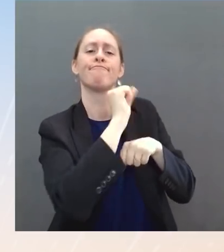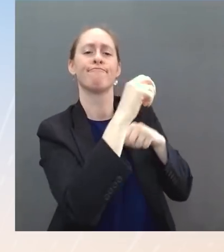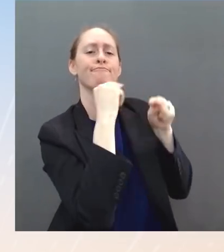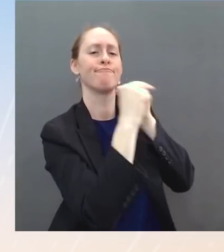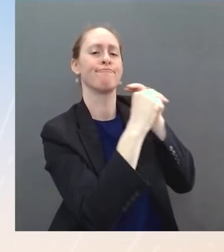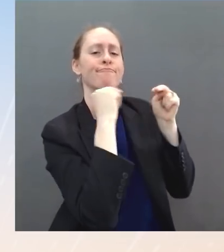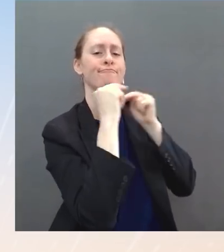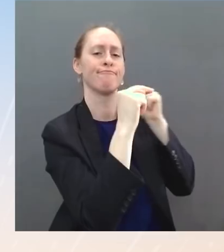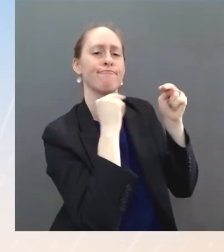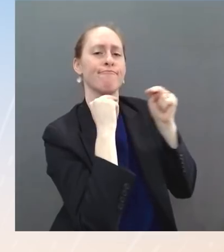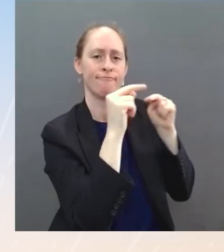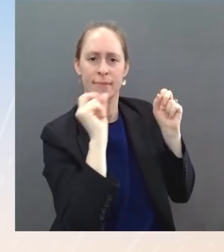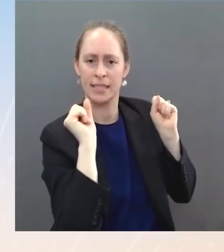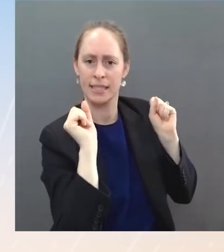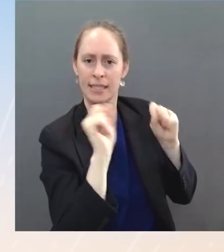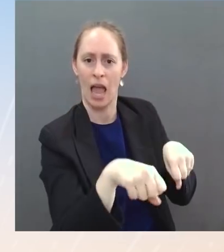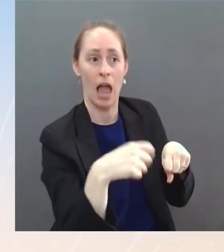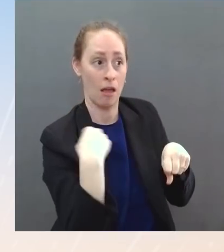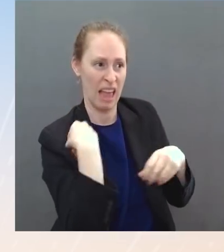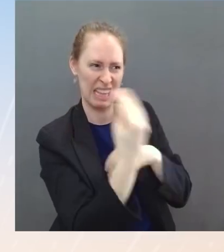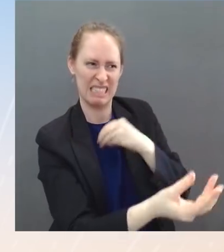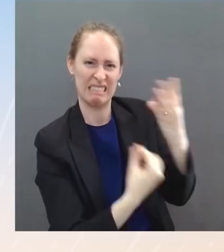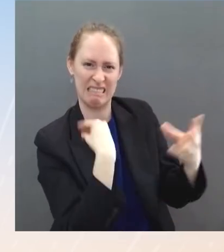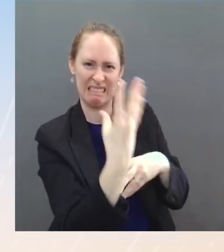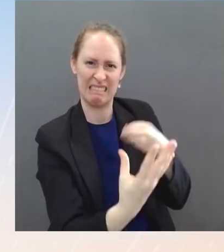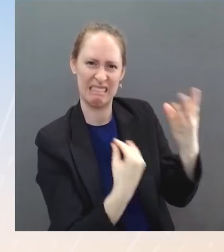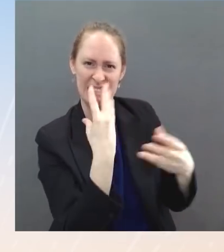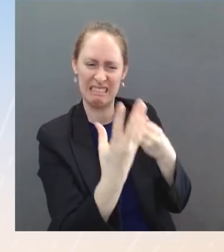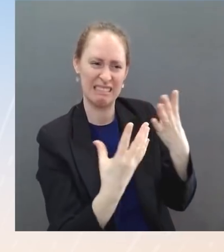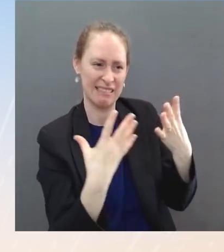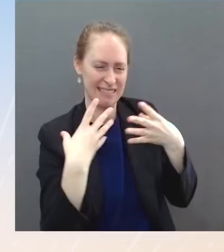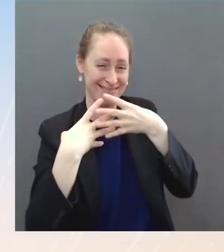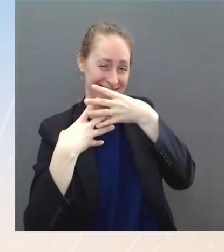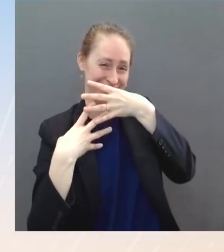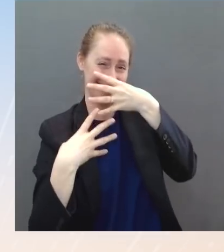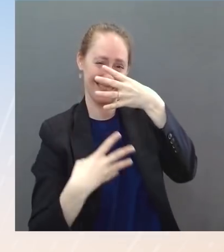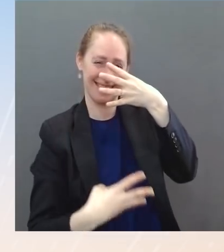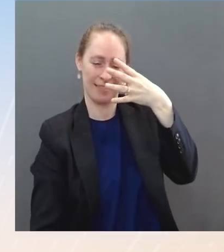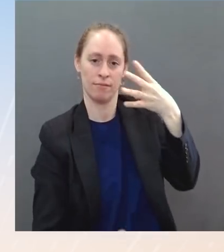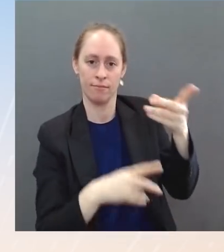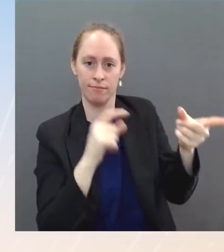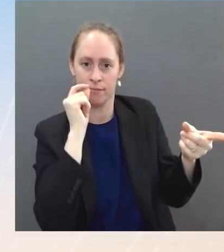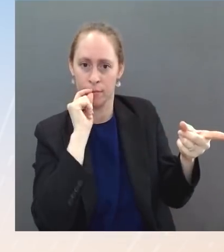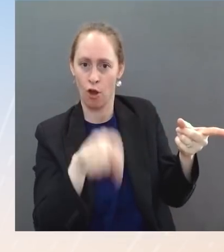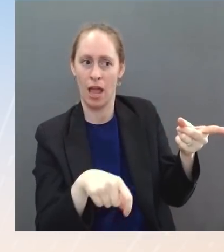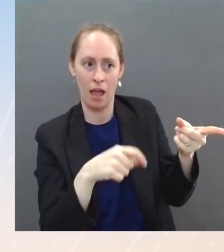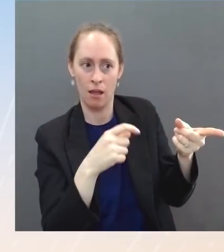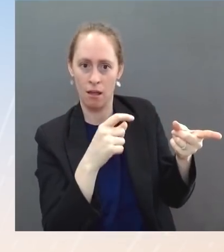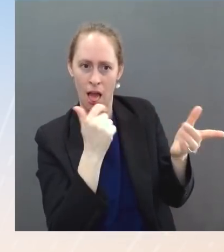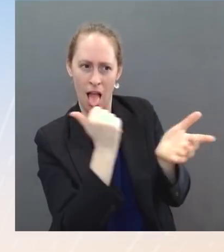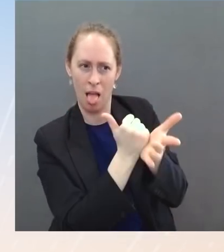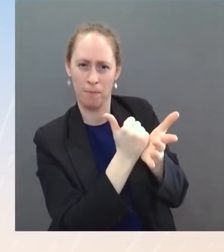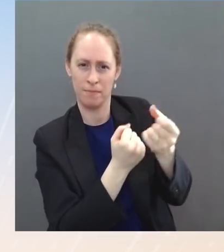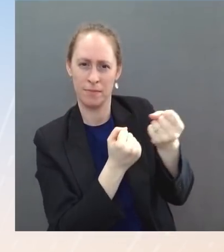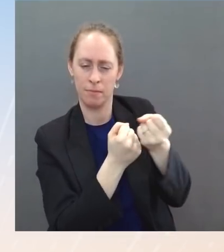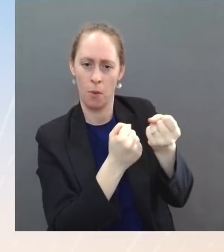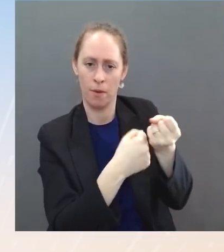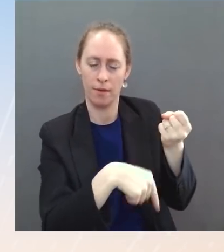we can to help them achieve that success. But we are not going to define the outcome of this for the Ukrainians. That is up for them to define and us to support them in.